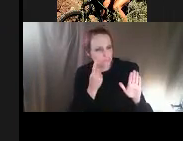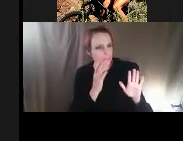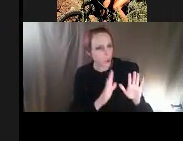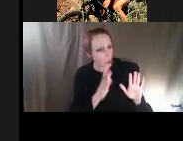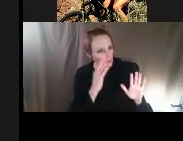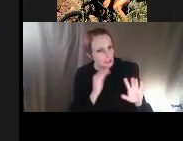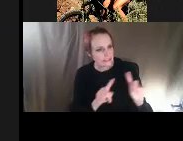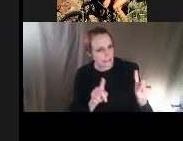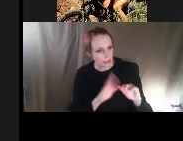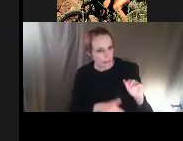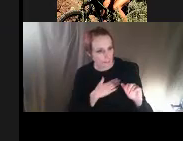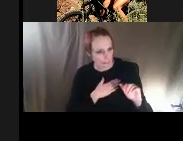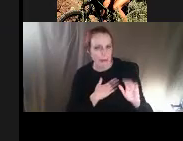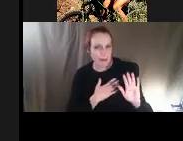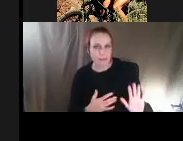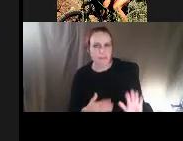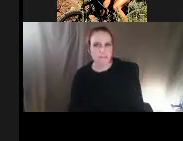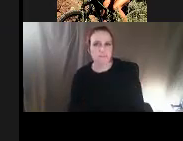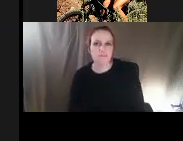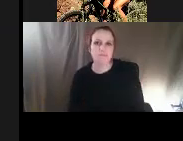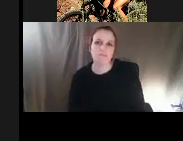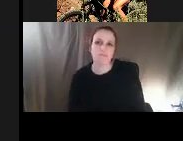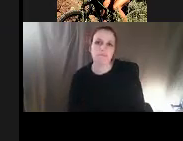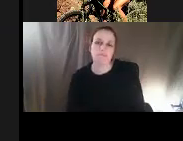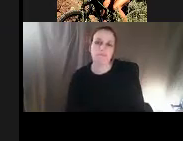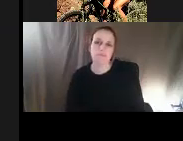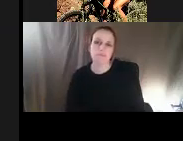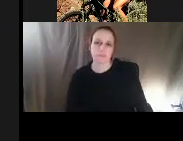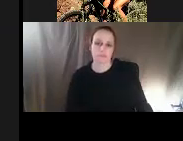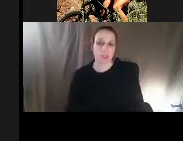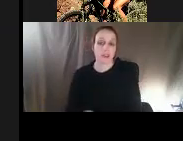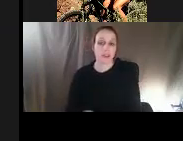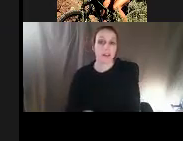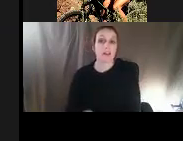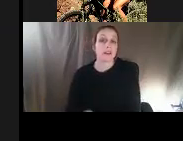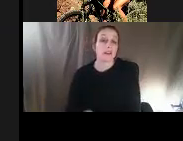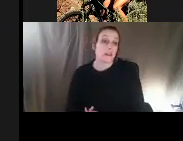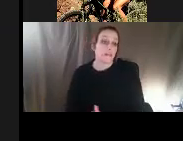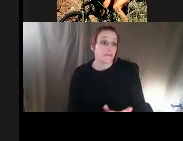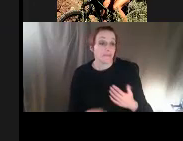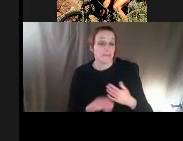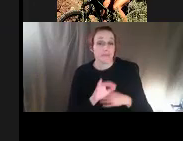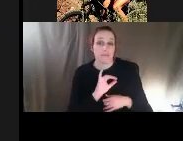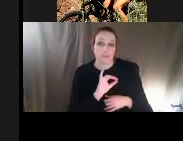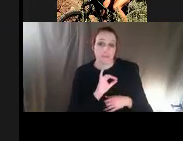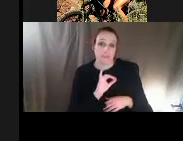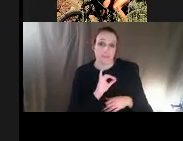culturally distinct from us. Obviously, it relies on some of the main principles as rehab professionals that we have